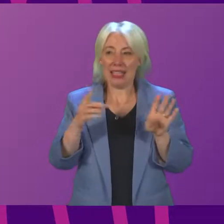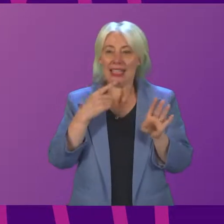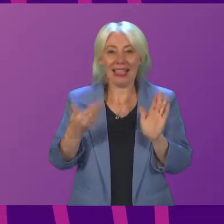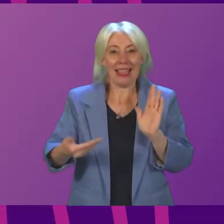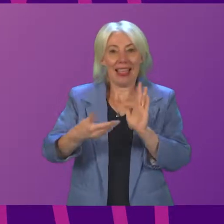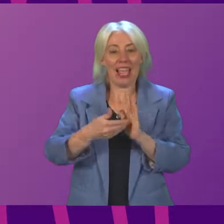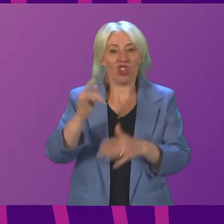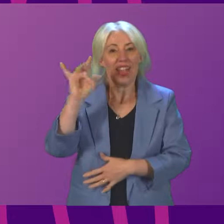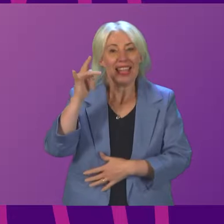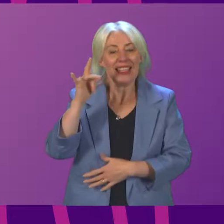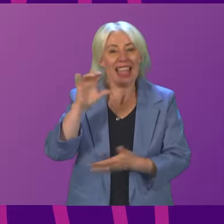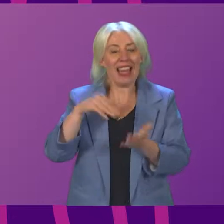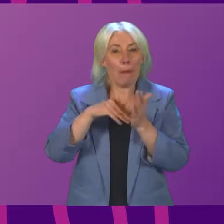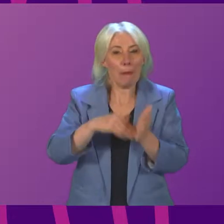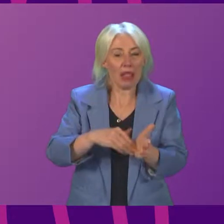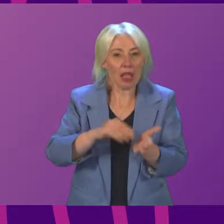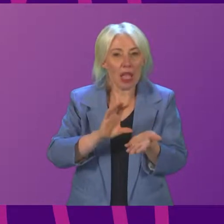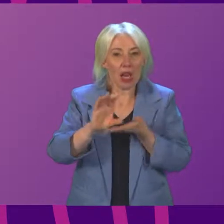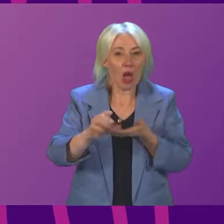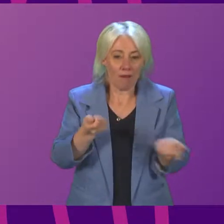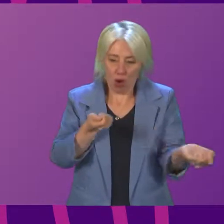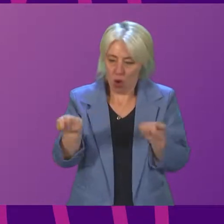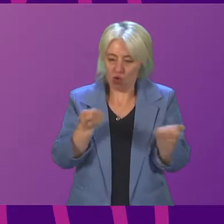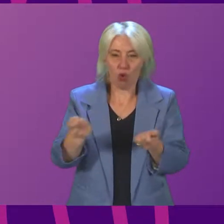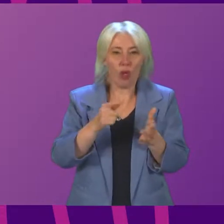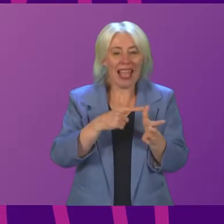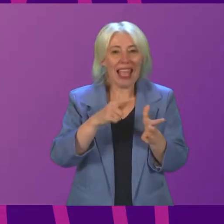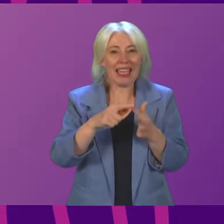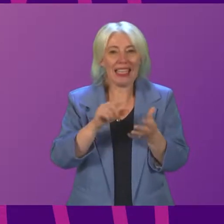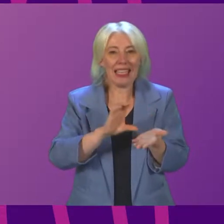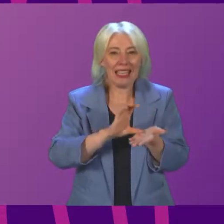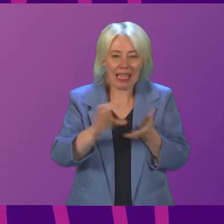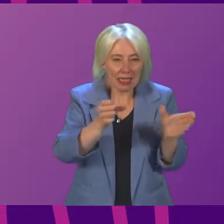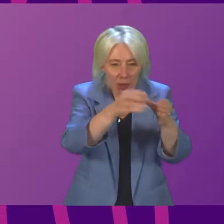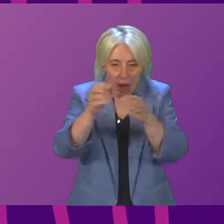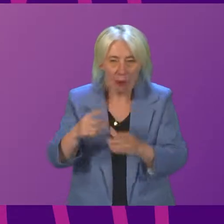spiralling A and E departments under control only after weeks of the worst